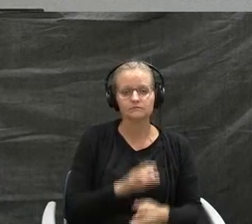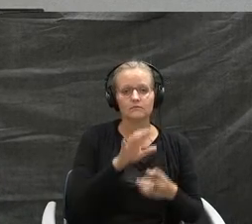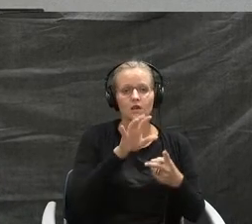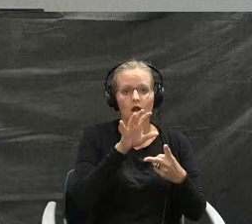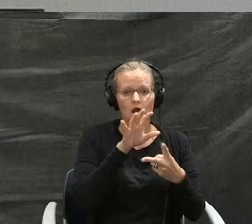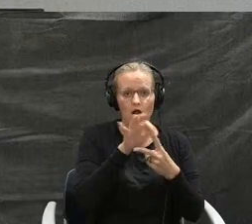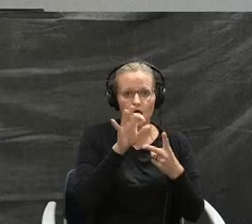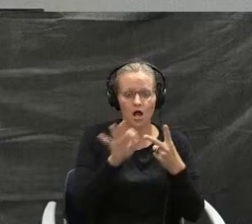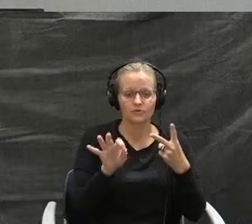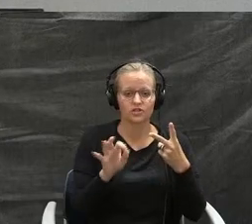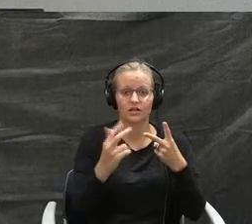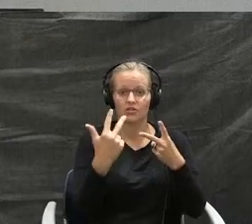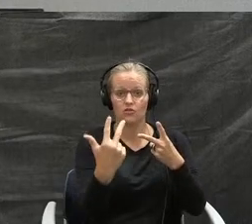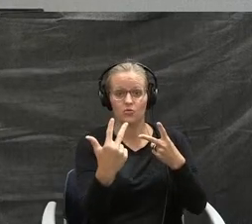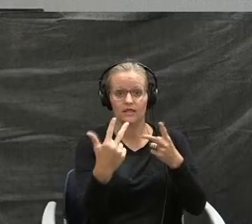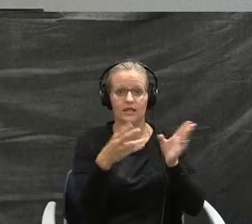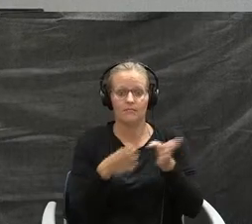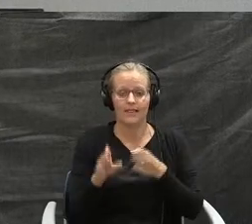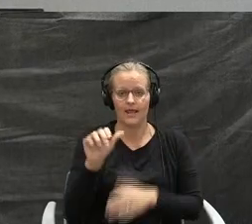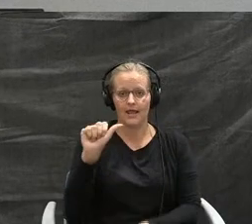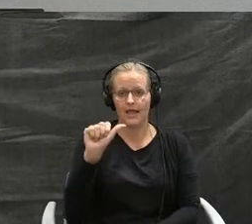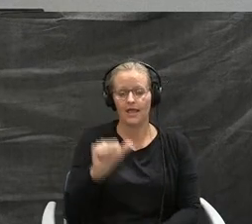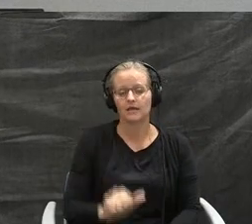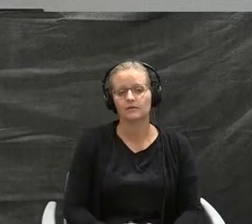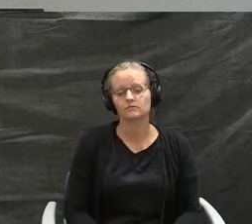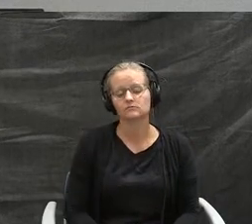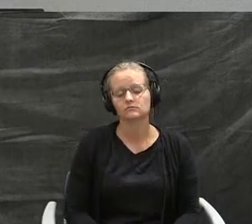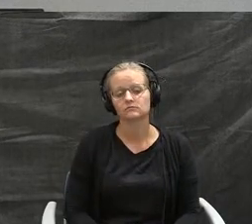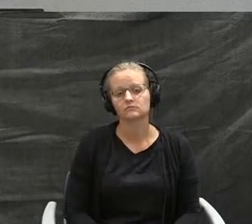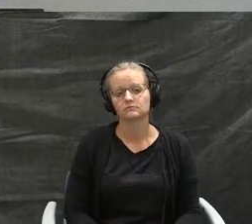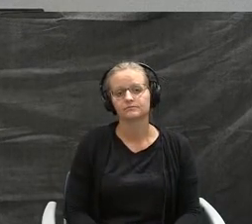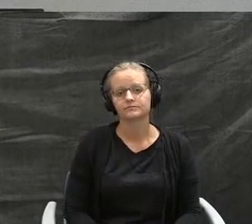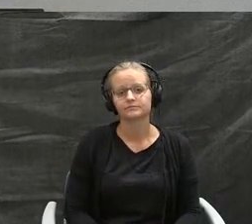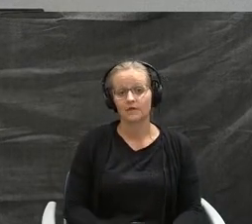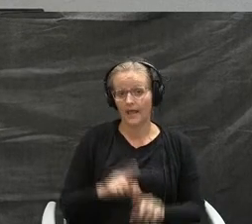Testing kits were still right. Now we're relying on other